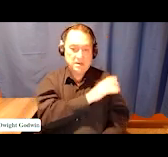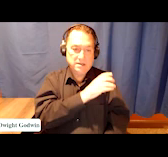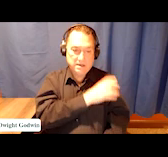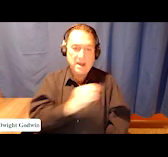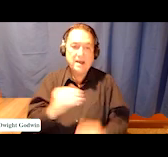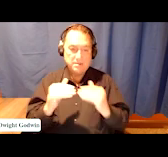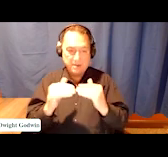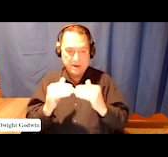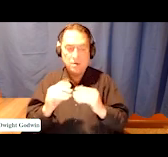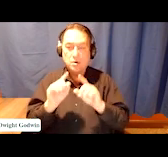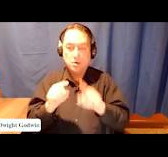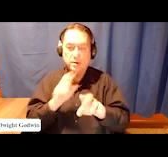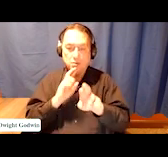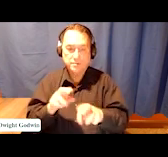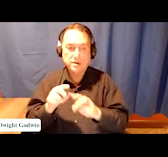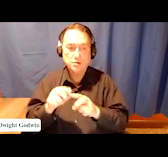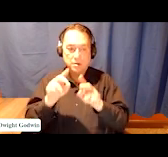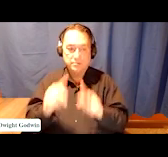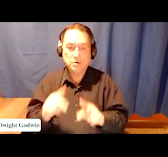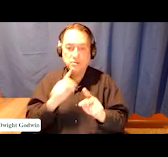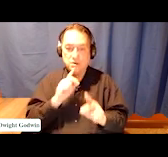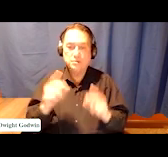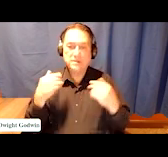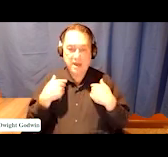a person in crisis, social or emotional crisis.